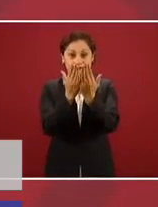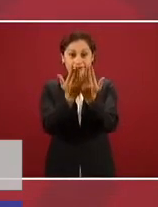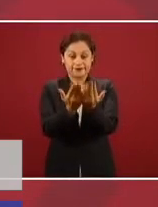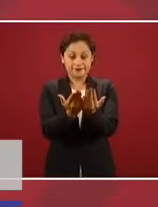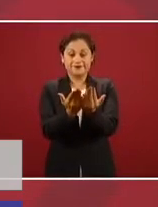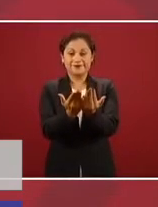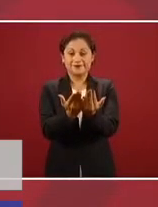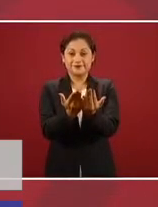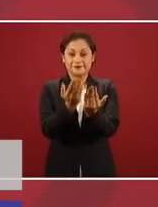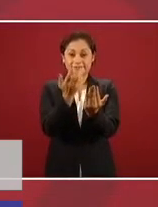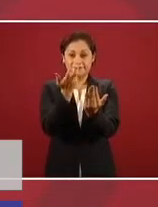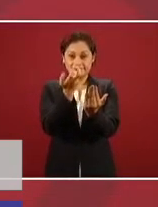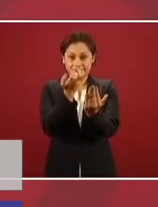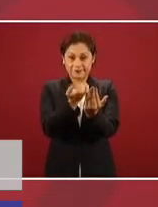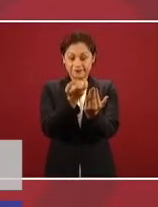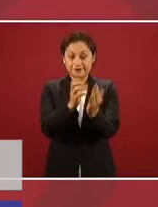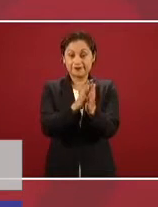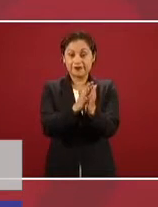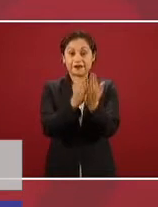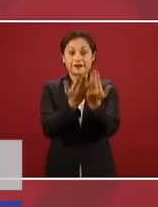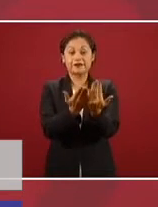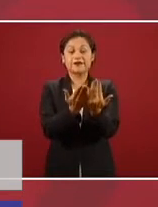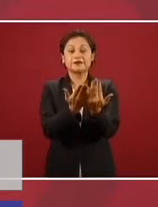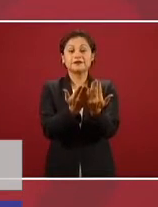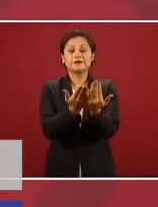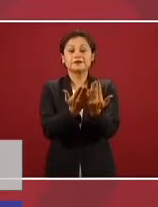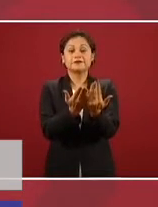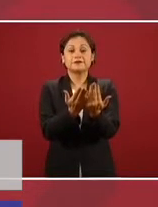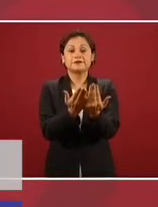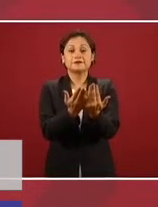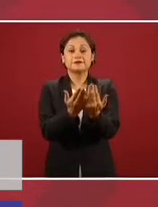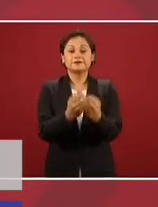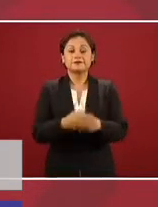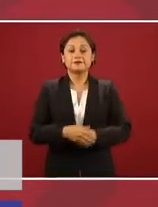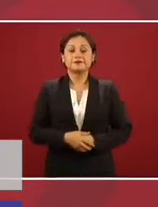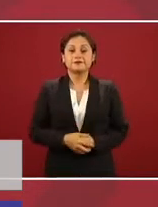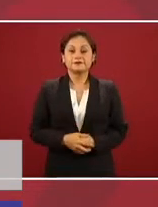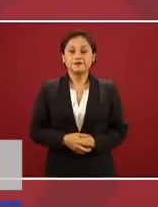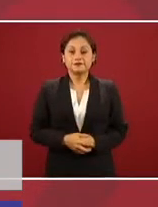of the first delivery of free textbooks during the administration of President Adolfo Lopez Mateos